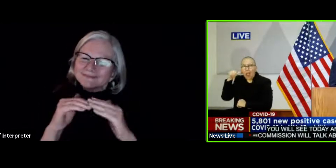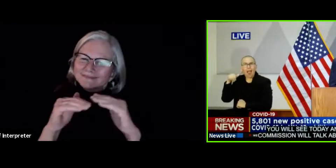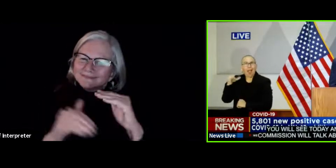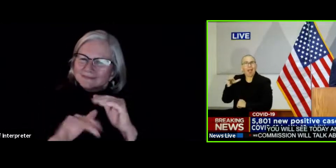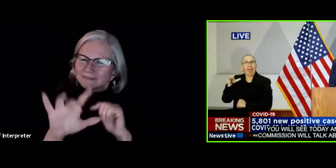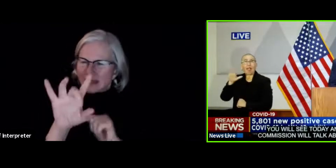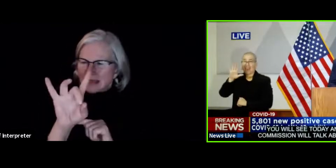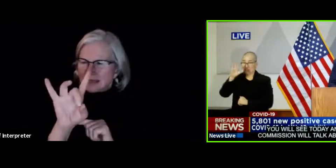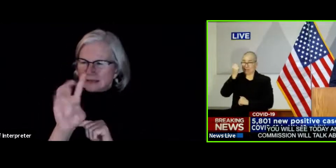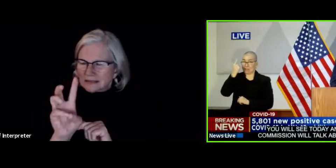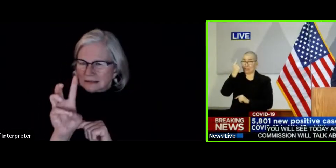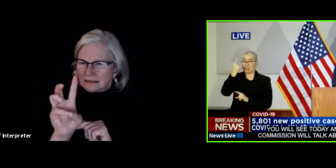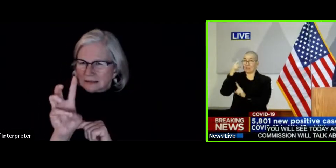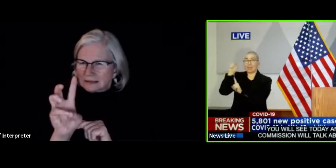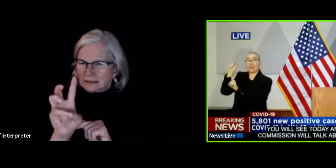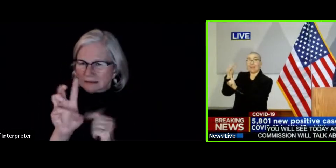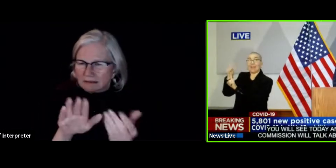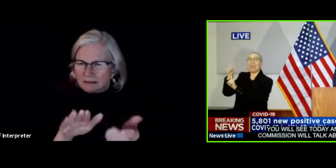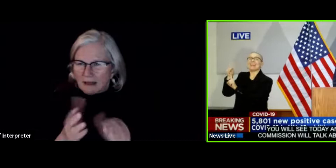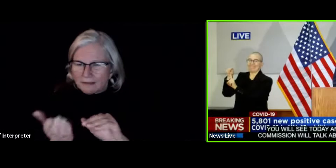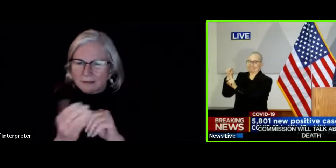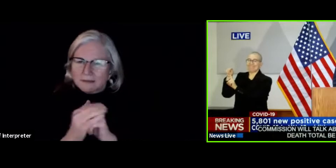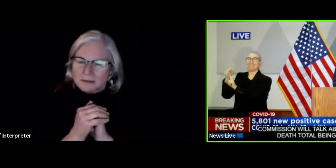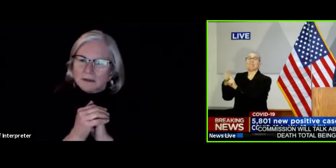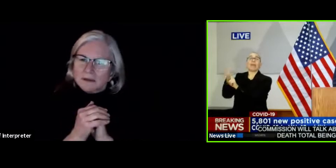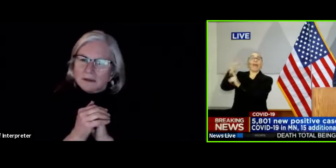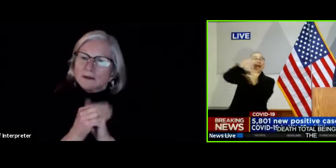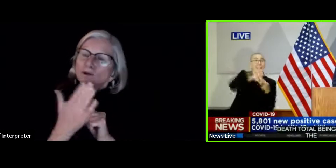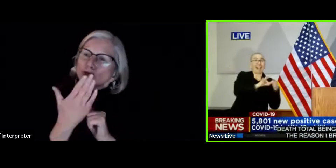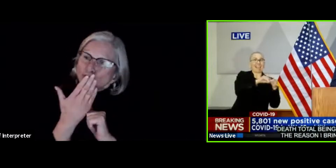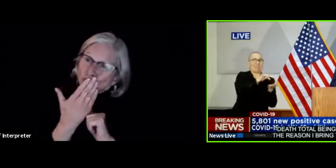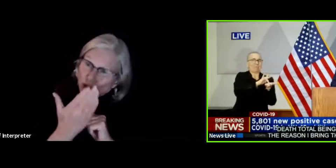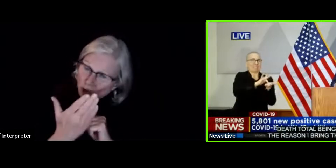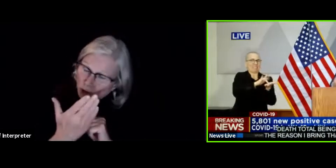WHEN THEY REPORTED AND WHAT'S HAPPENING. WE CERTAINLY DON'T WANT TO DOWNPLAY WHEN WE'RE GETTING GOOD